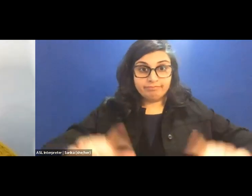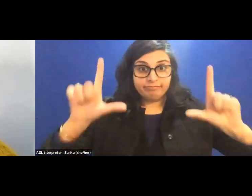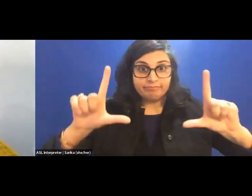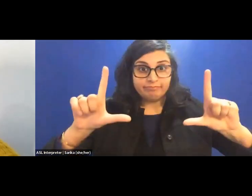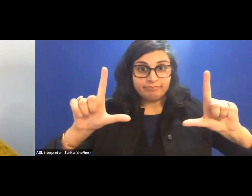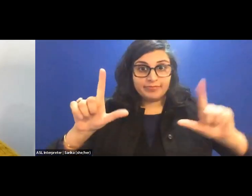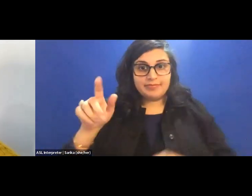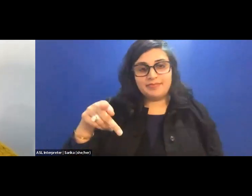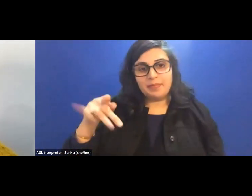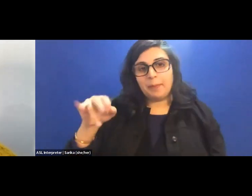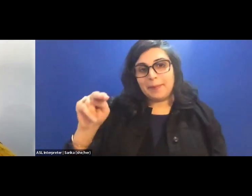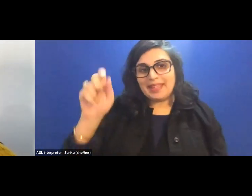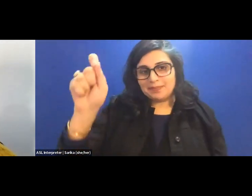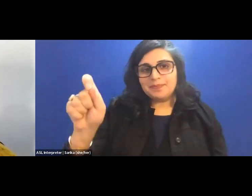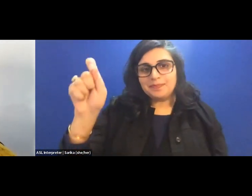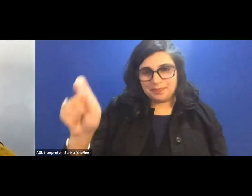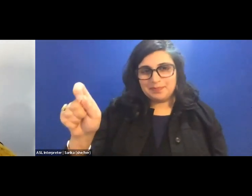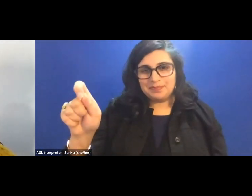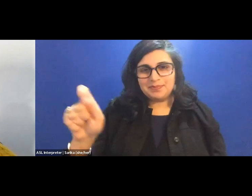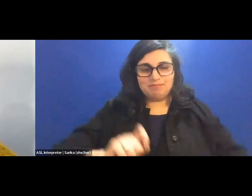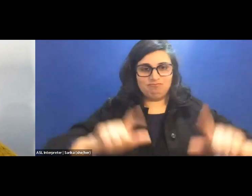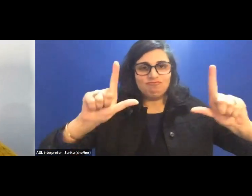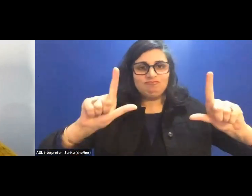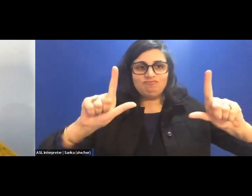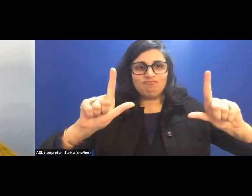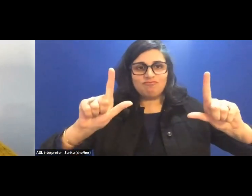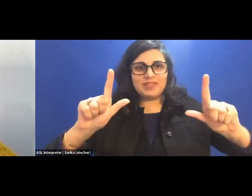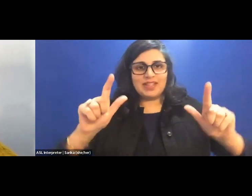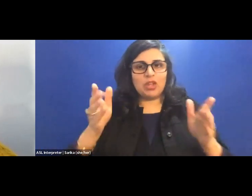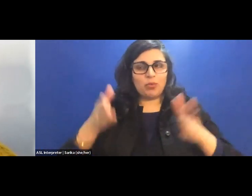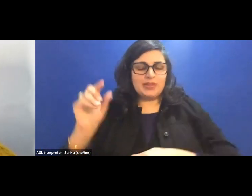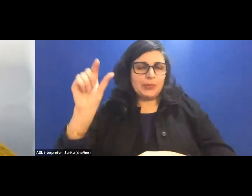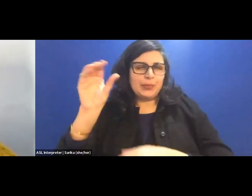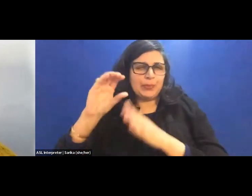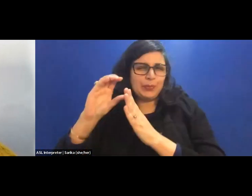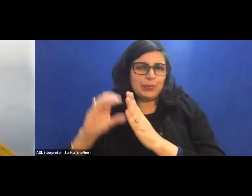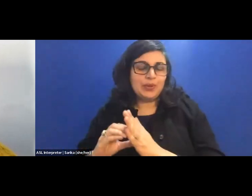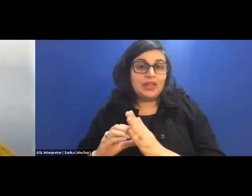interpreter. If you prefer to have the interpreter's window large and the rest of the windows much